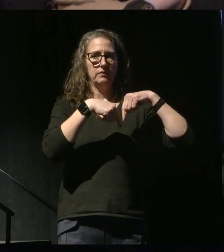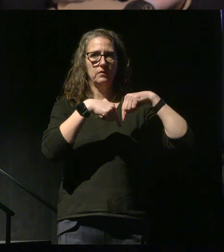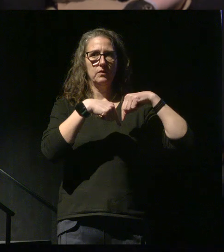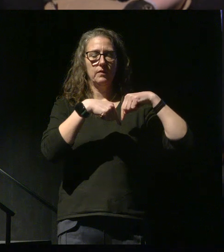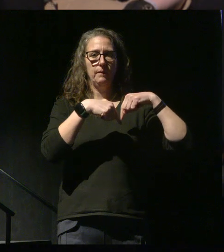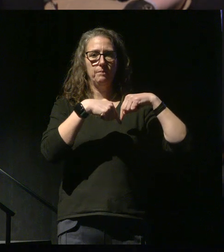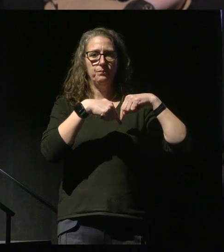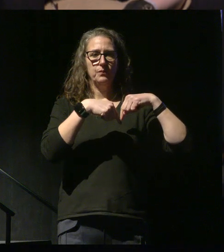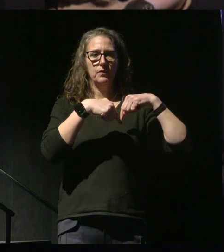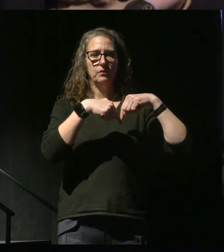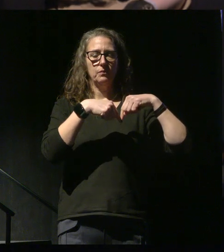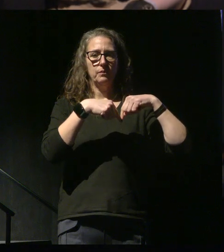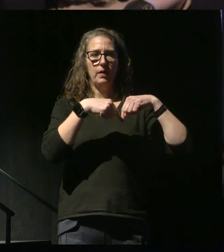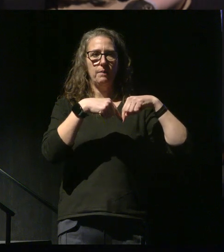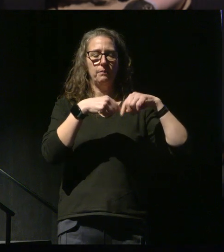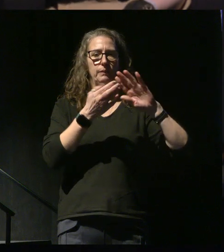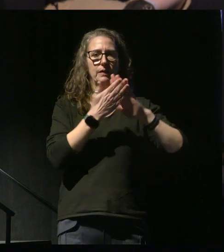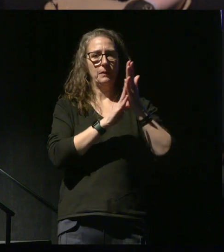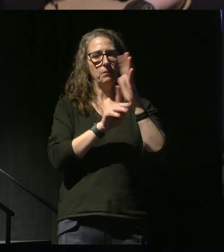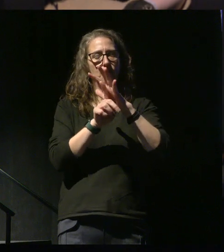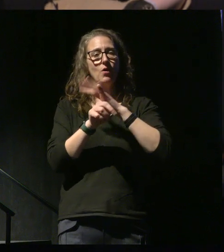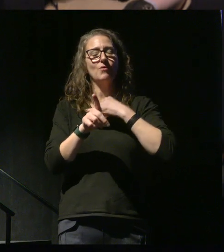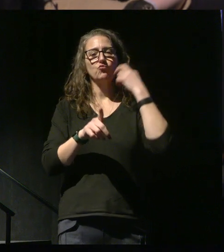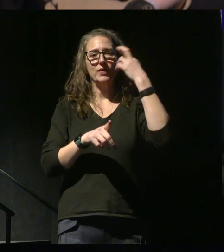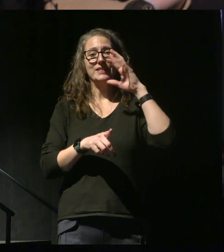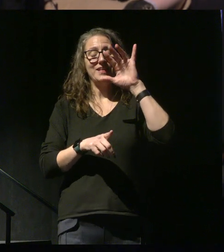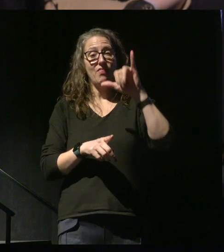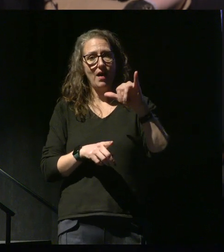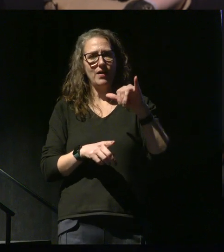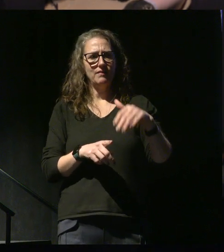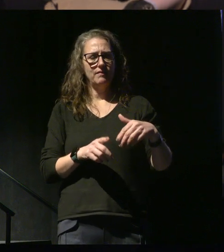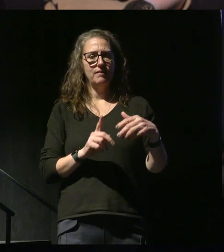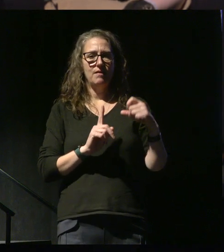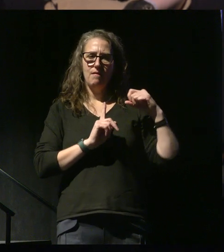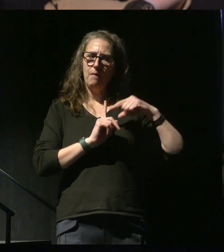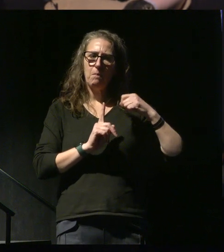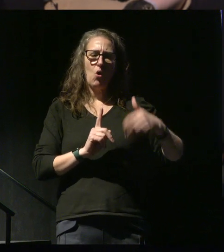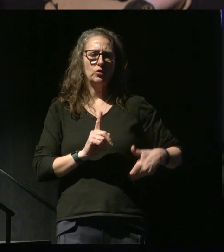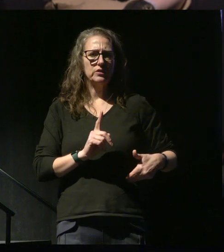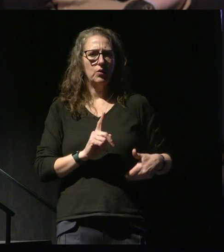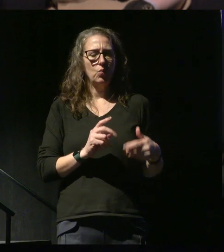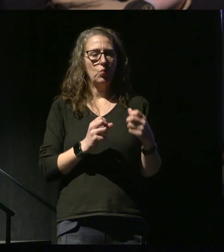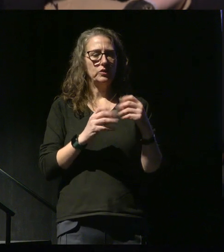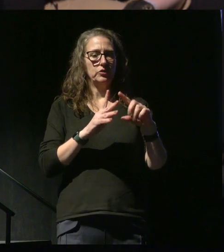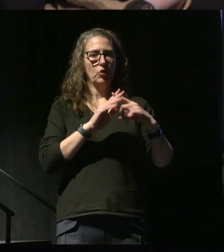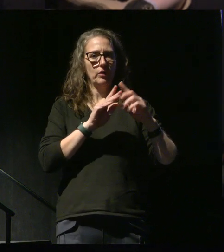that impulse, it was actually collective, you know, that there's so many memoirs that came out